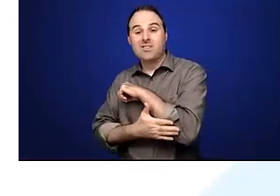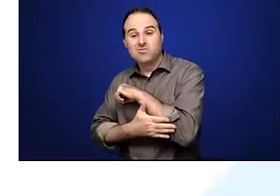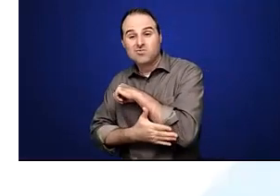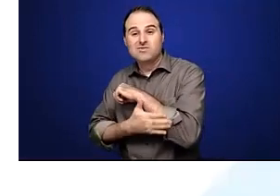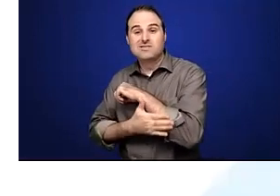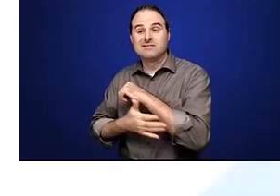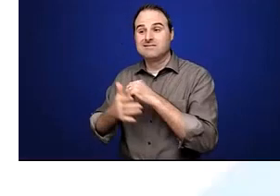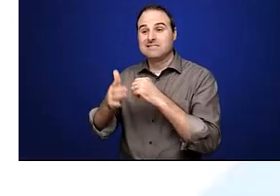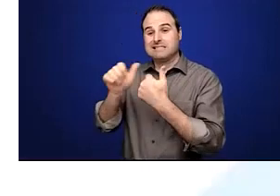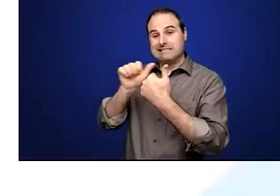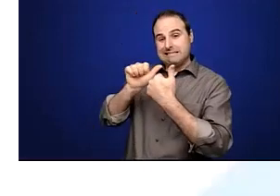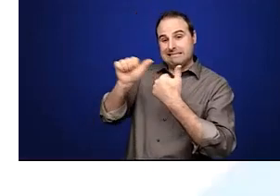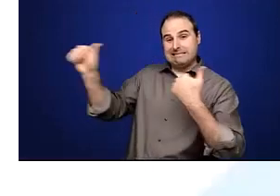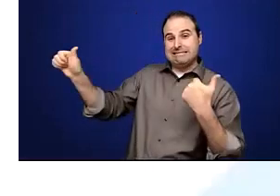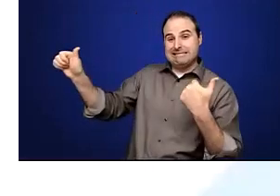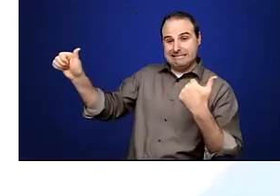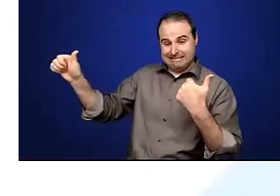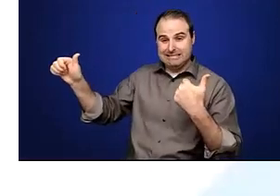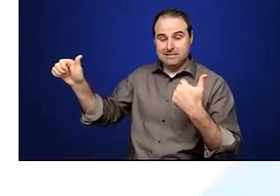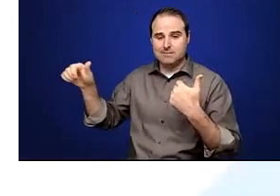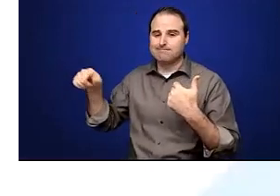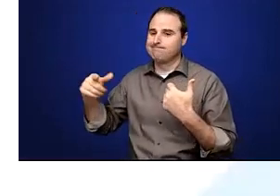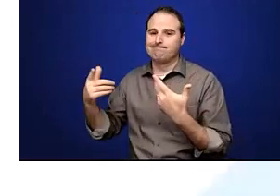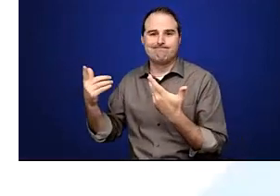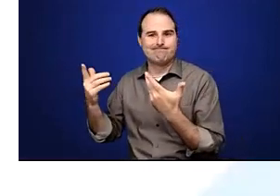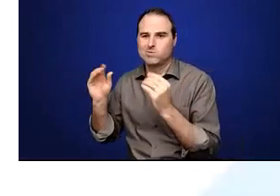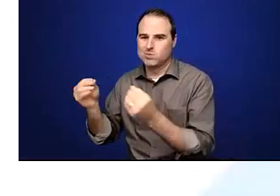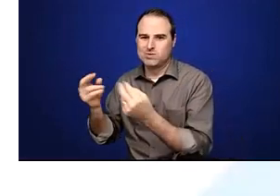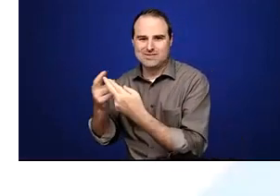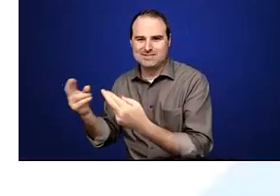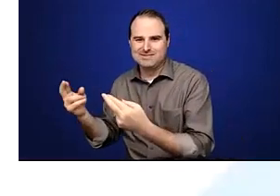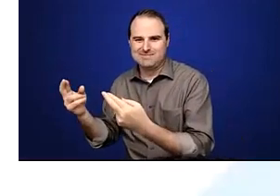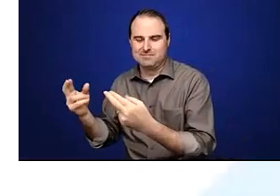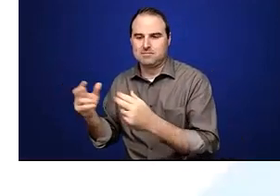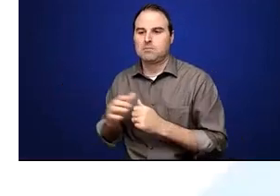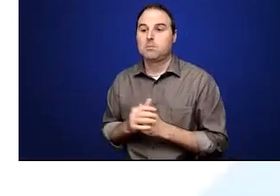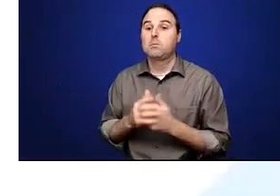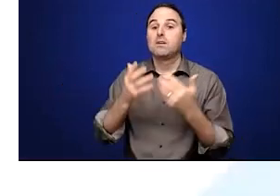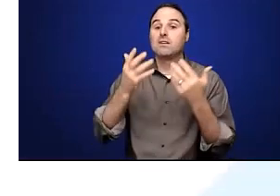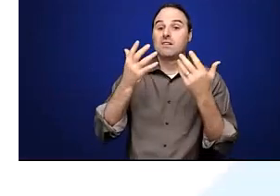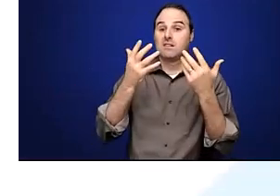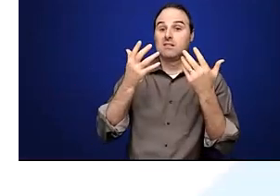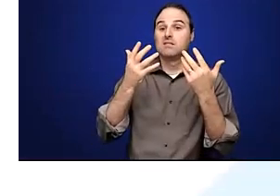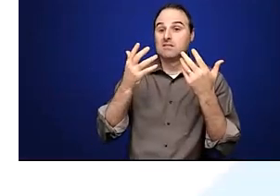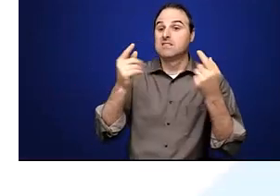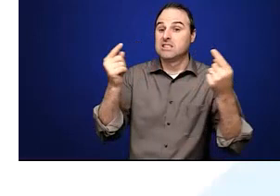And typically after their injury and when they are shipped home, then people are forced to travel long distances